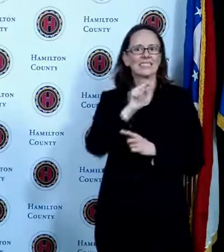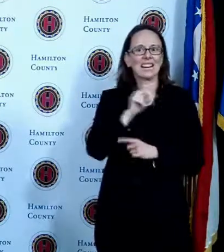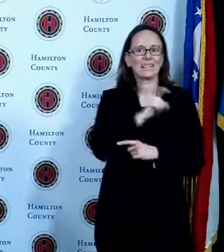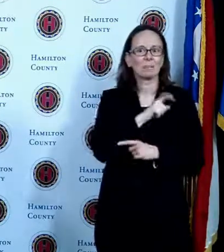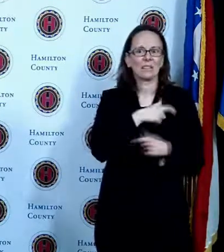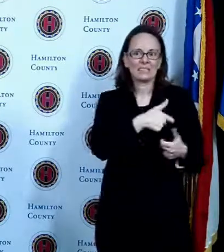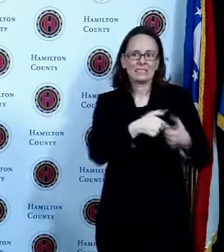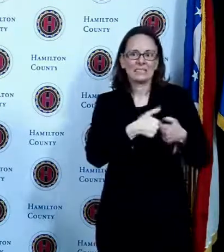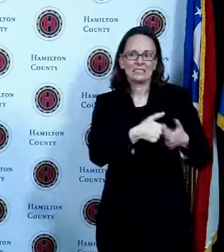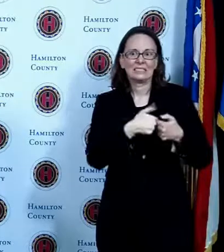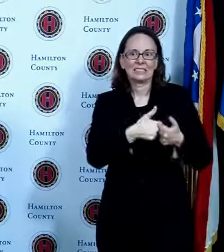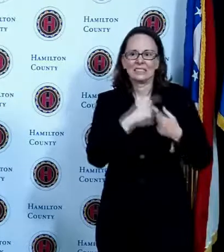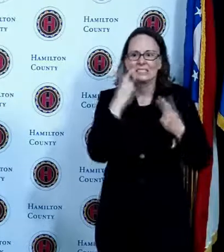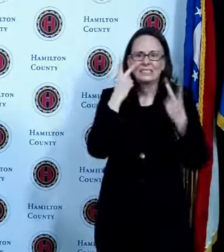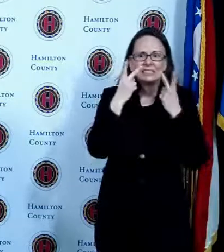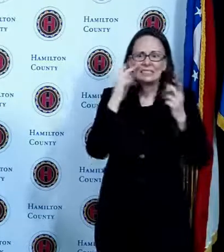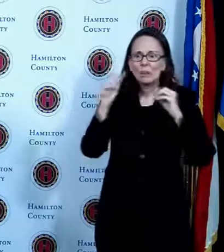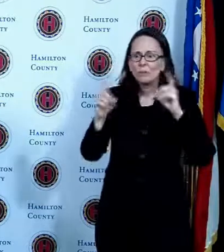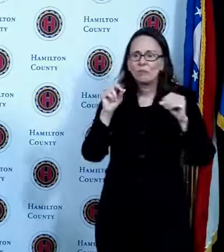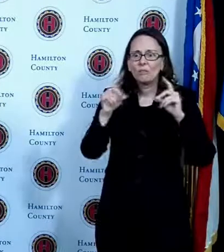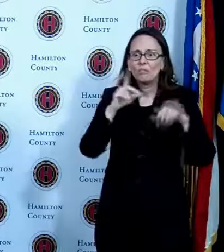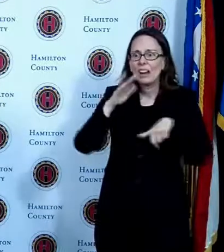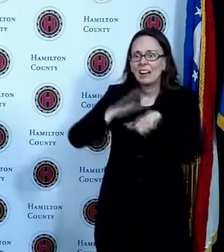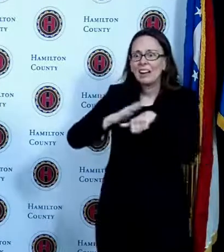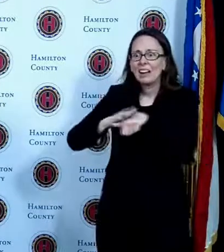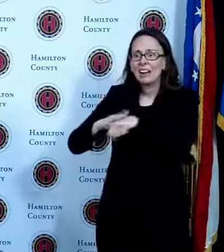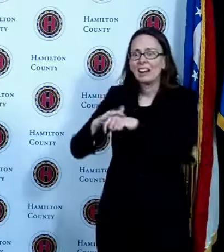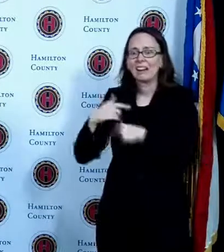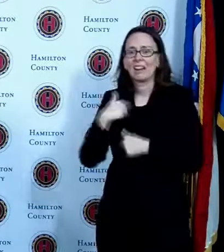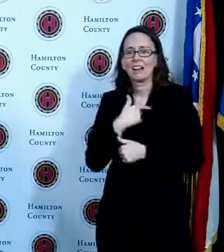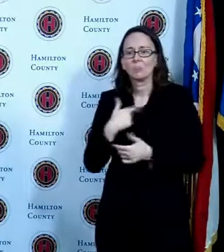large number of overdoses they had people crash in her car from overdosing